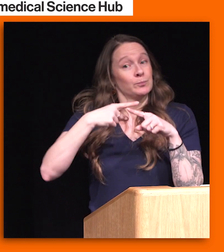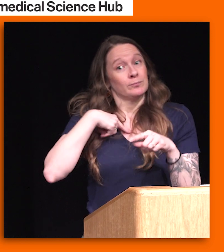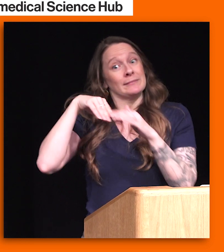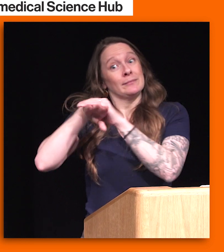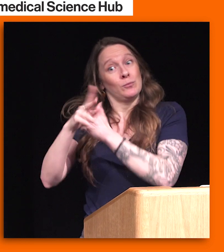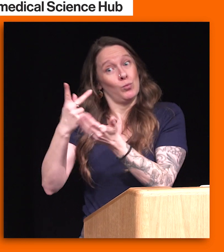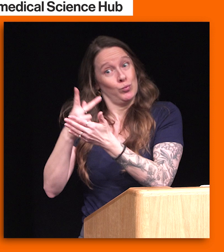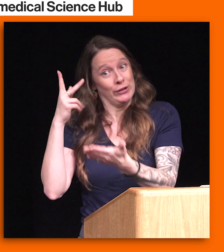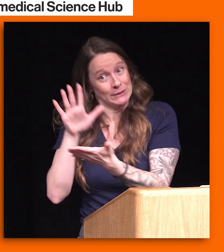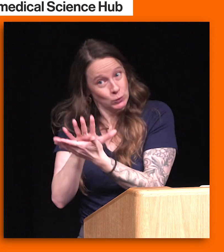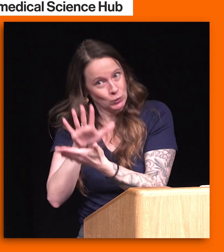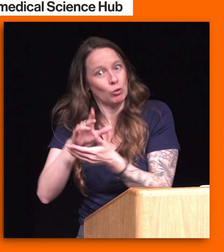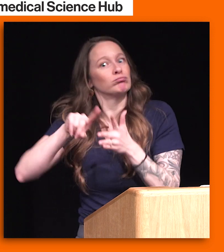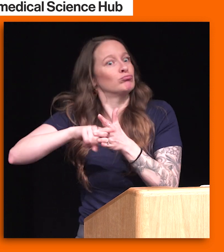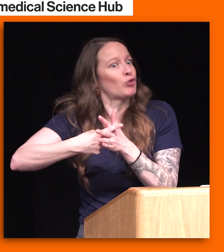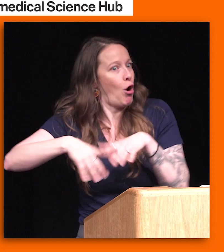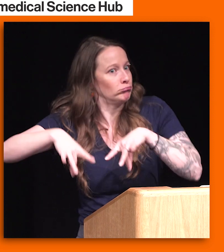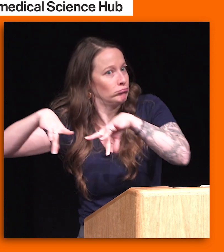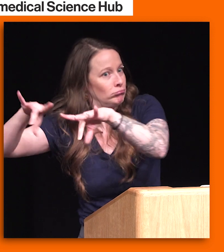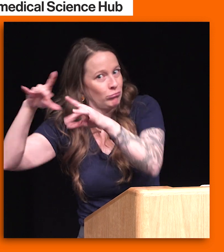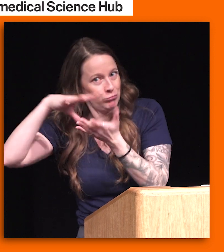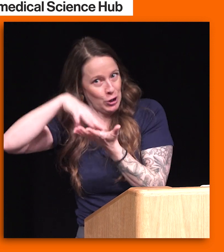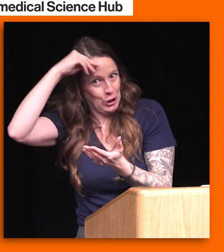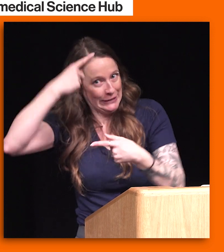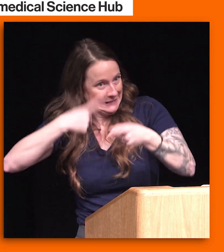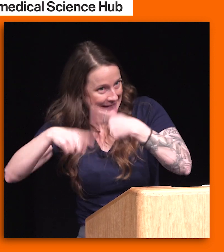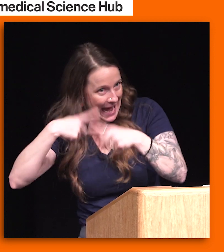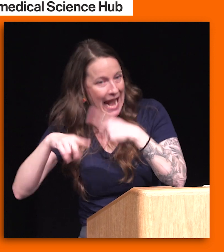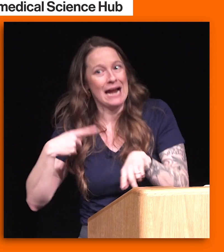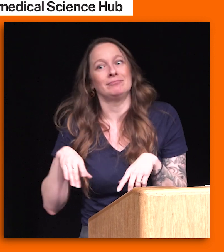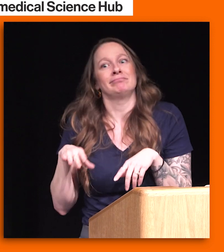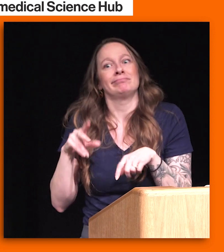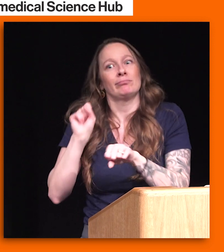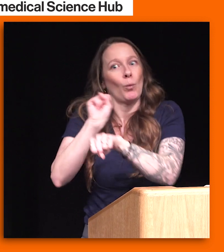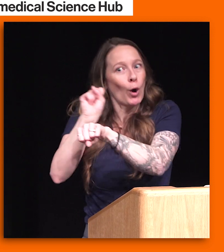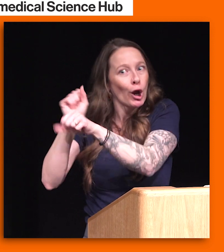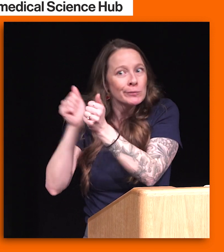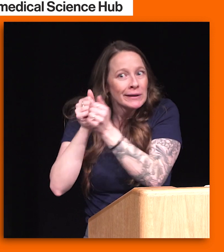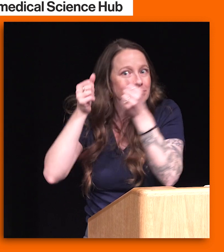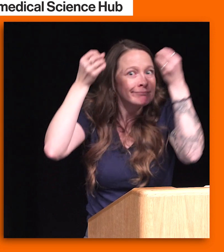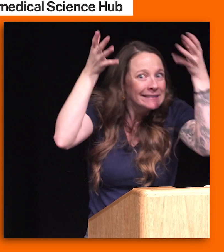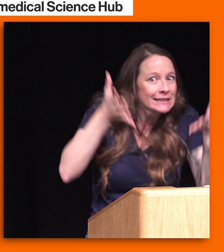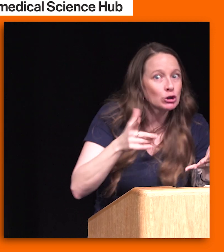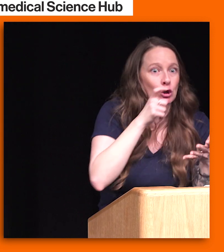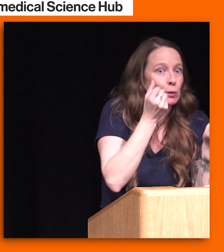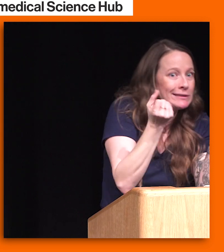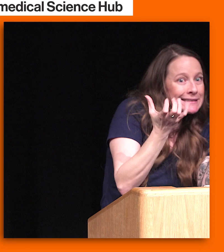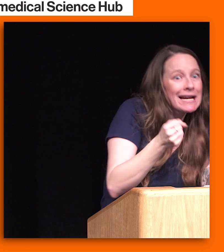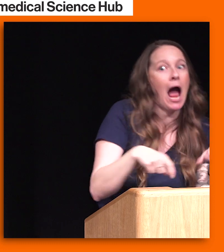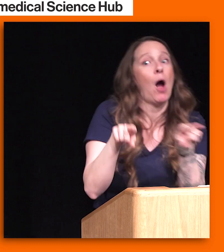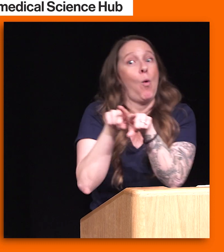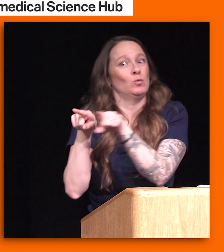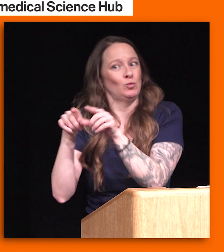So, I attended Altamont for preschool and elementary school. I learned sign, I worked for teachers of the Deaf,